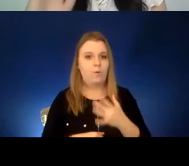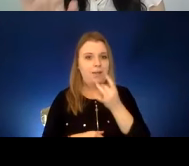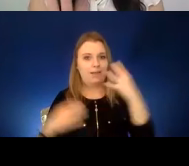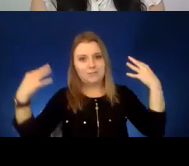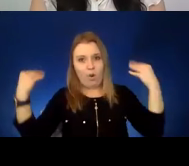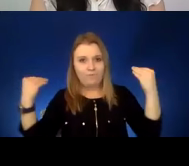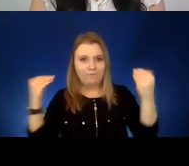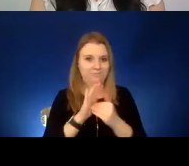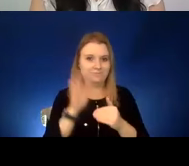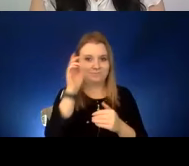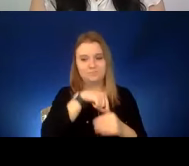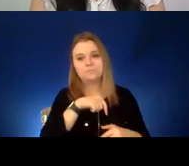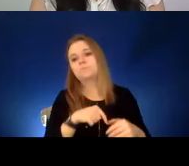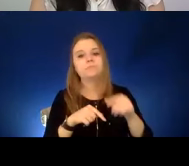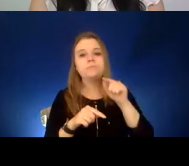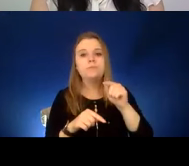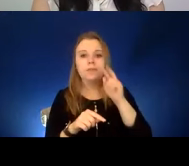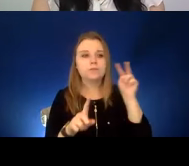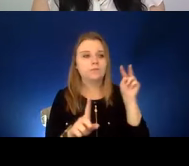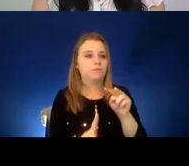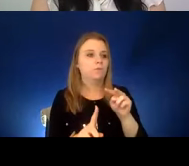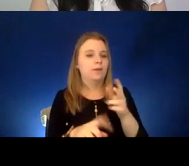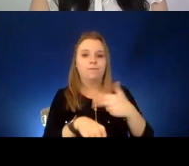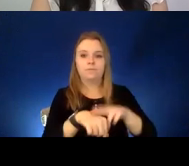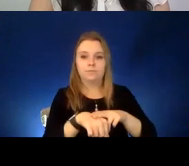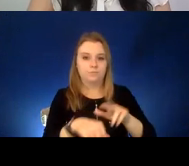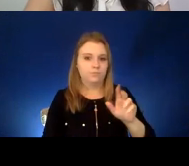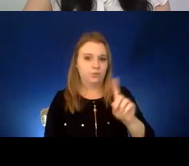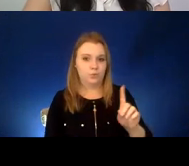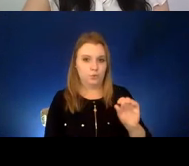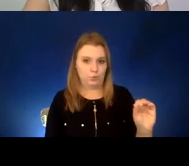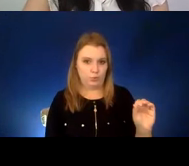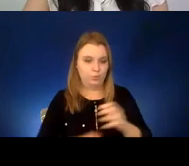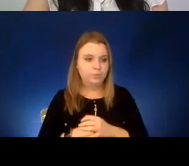This is a view of the National Zoo. And why I wanted to show you this